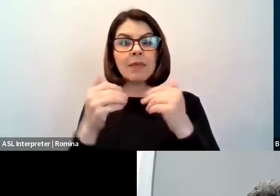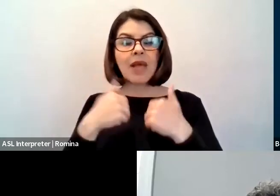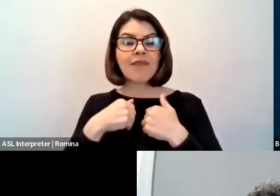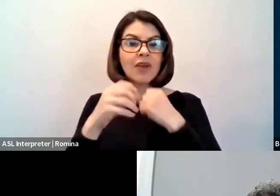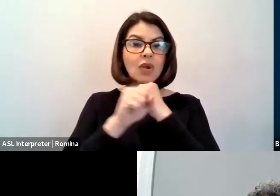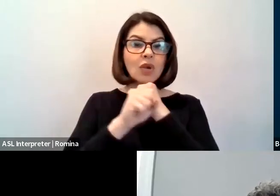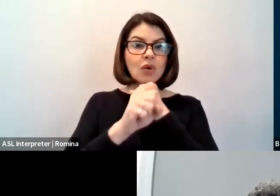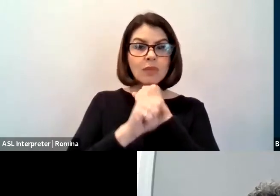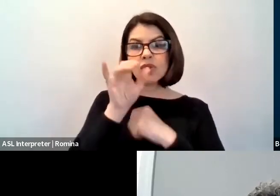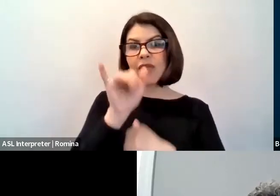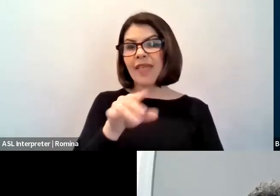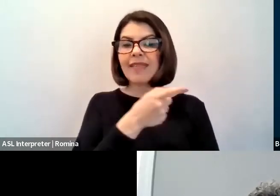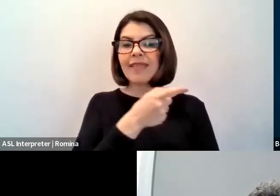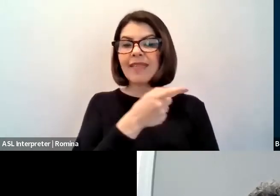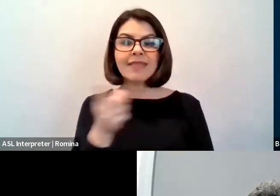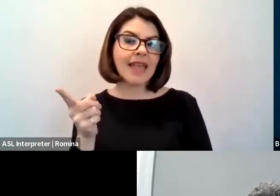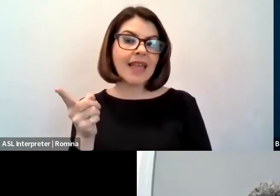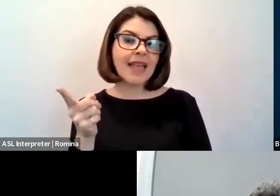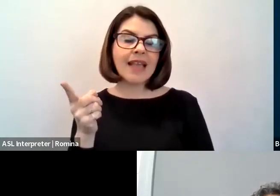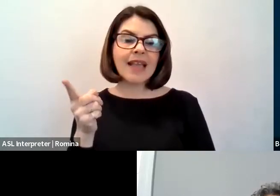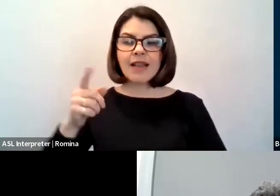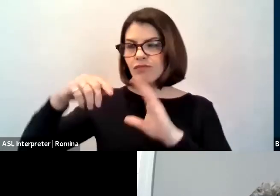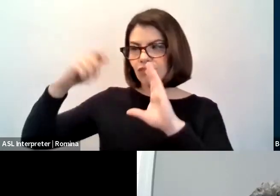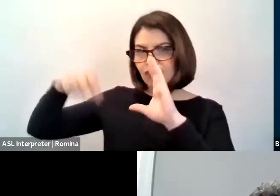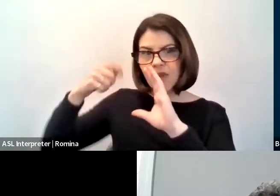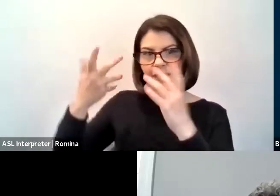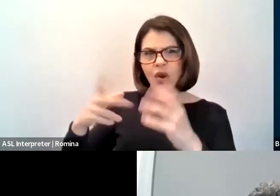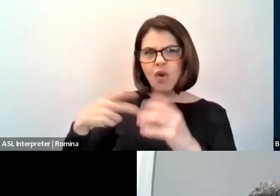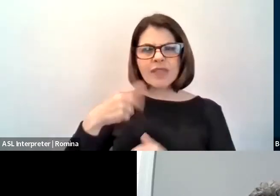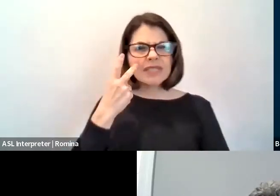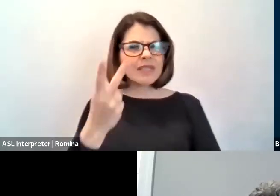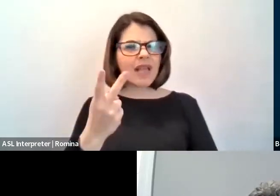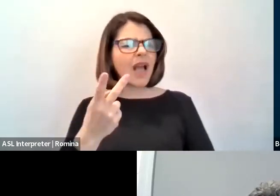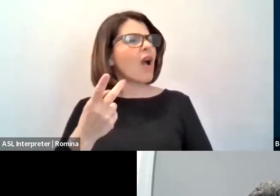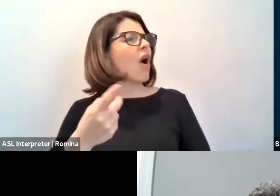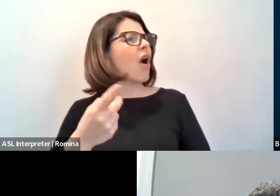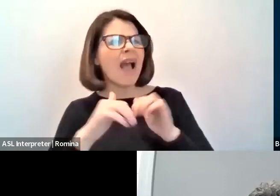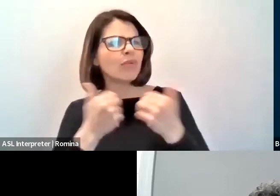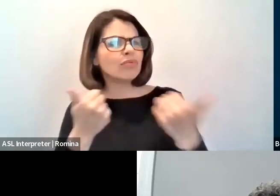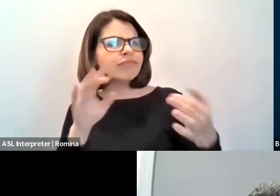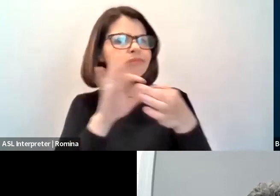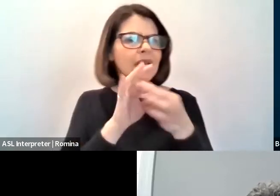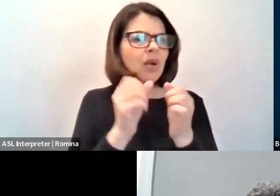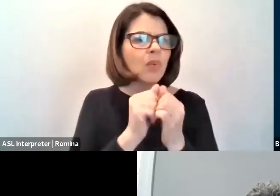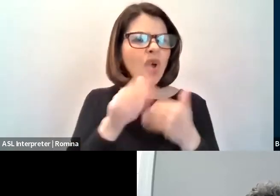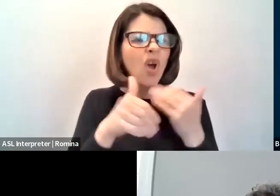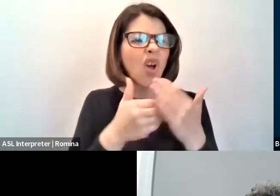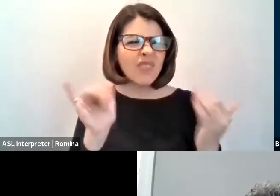that they shot or they're seeing or, "Hey, wait, how does this apply?" all of that,